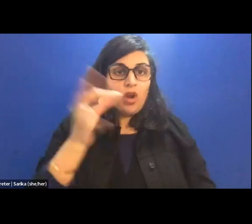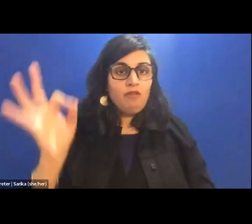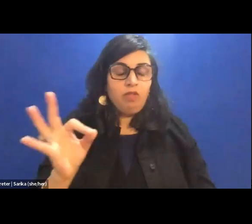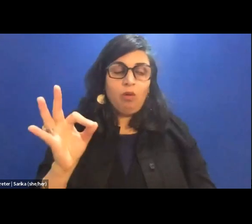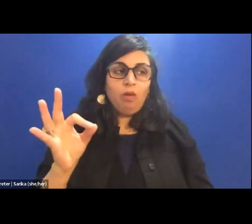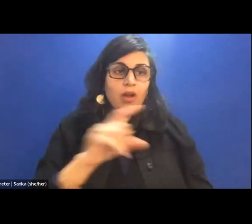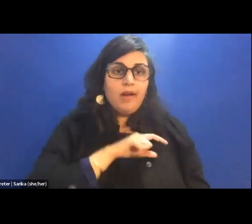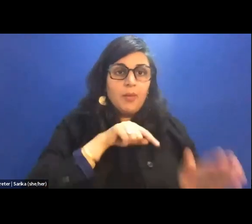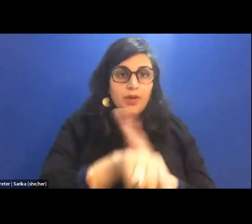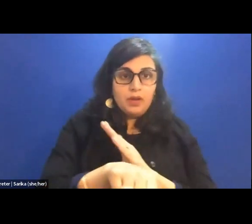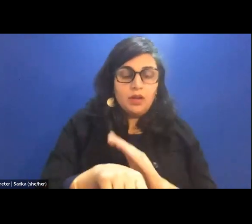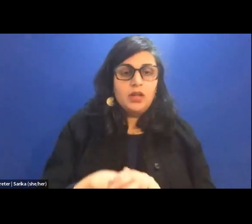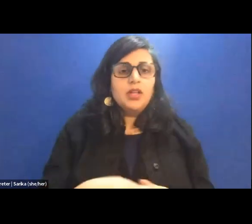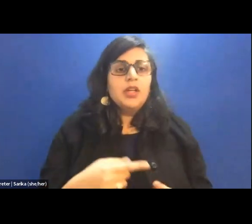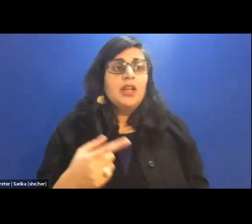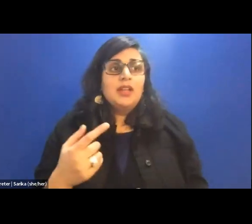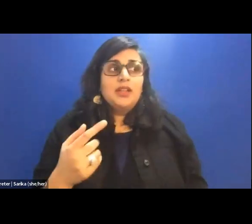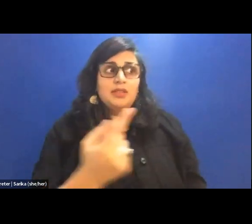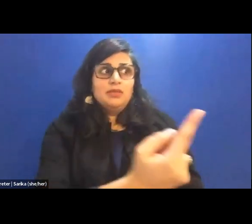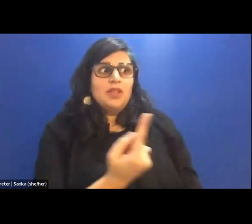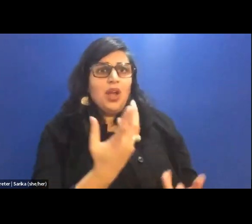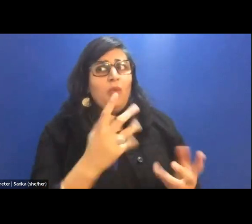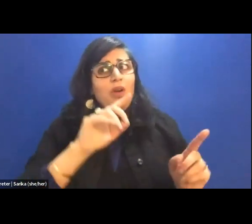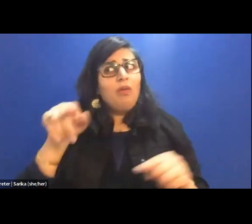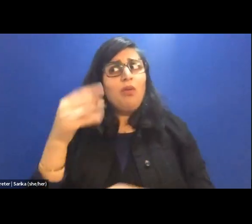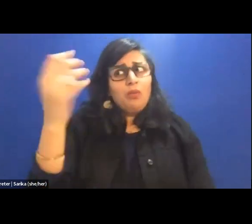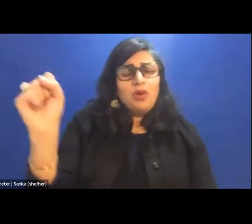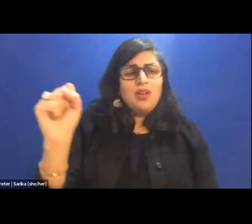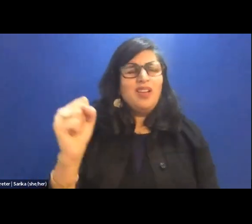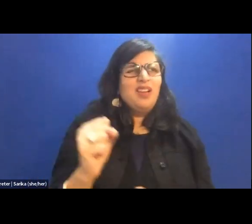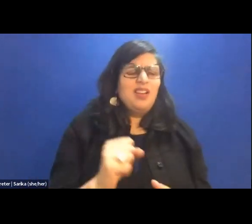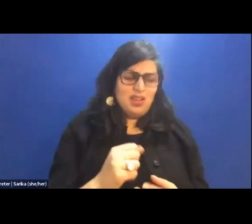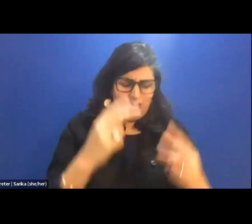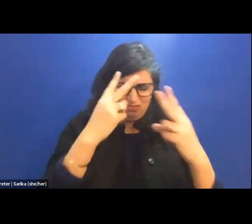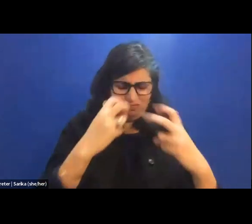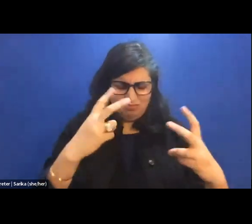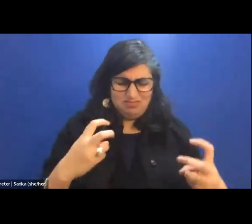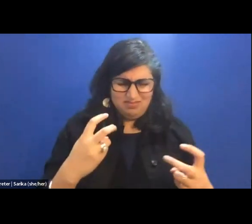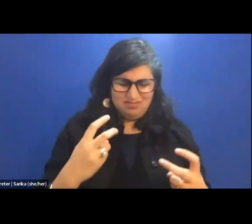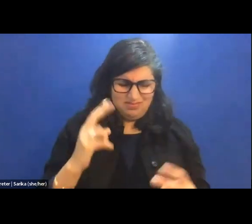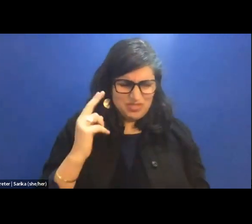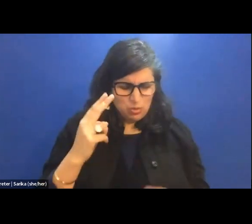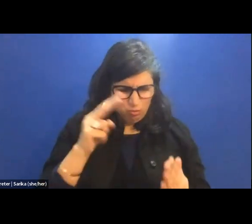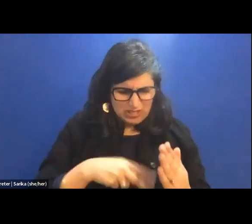daughter came to me and said to me right after George Floyd was murdered that she wanted to